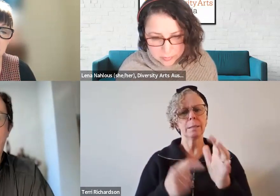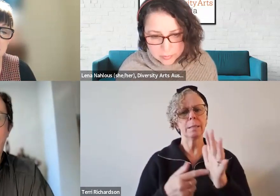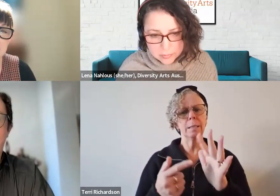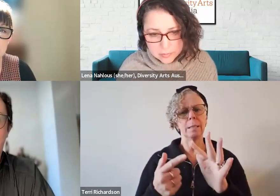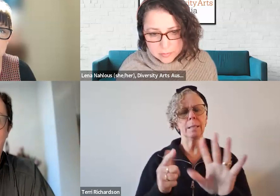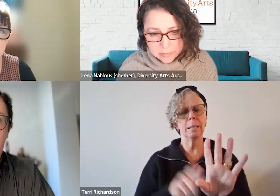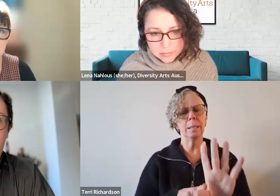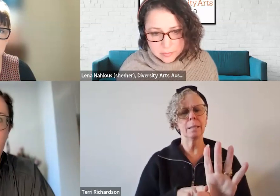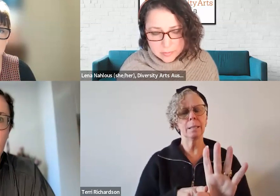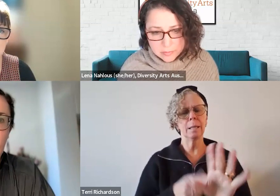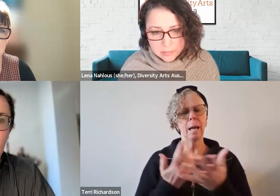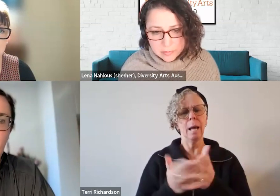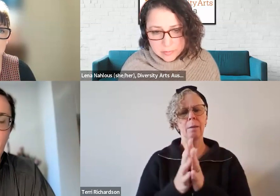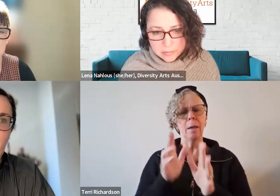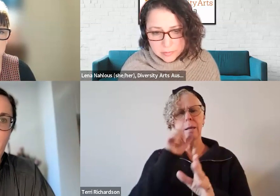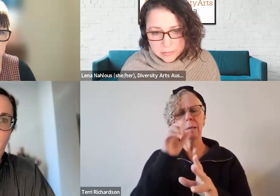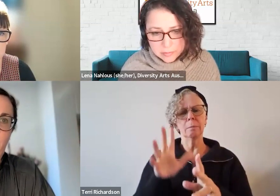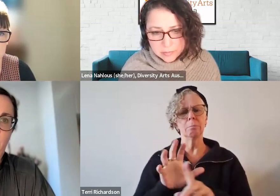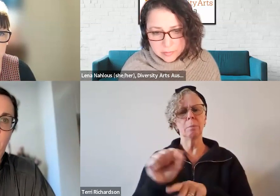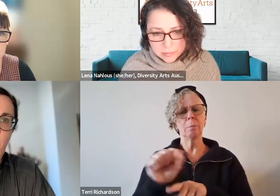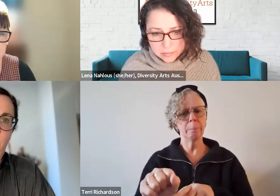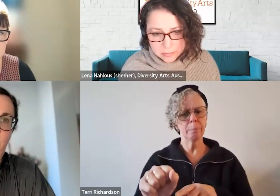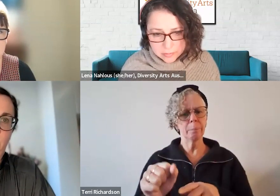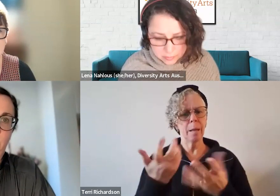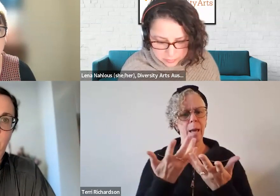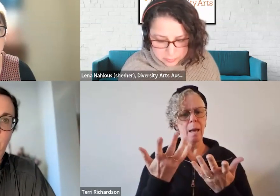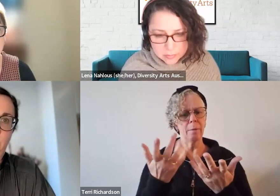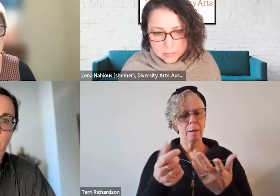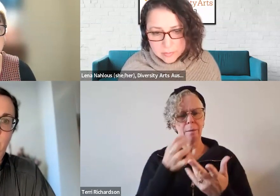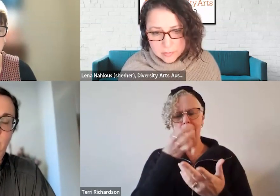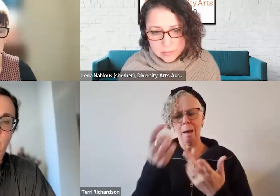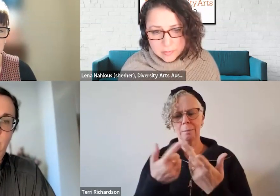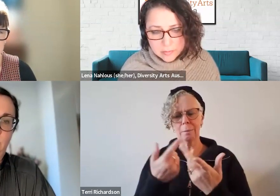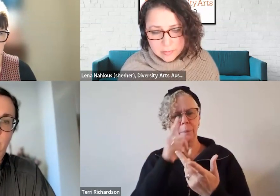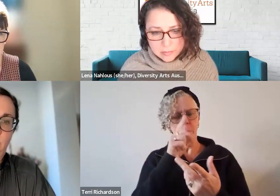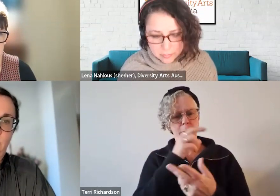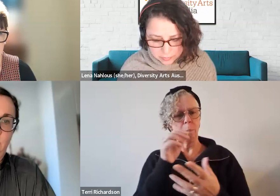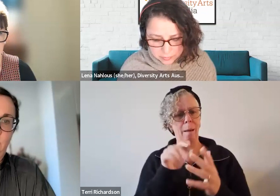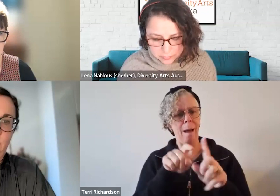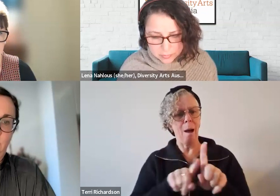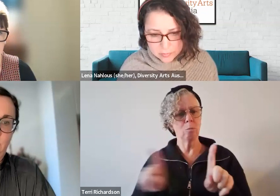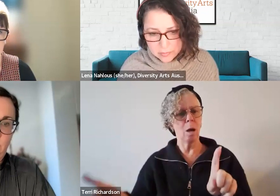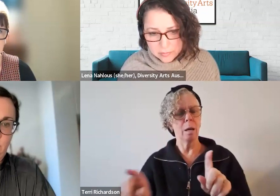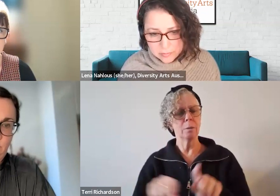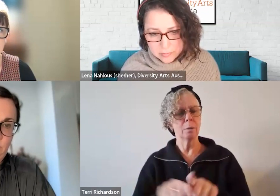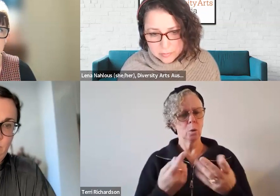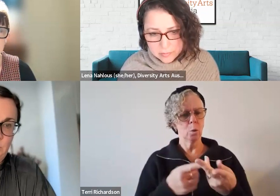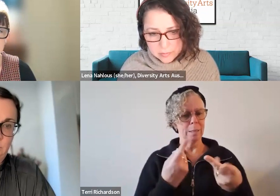take they consistently outperform external decision-makers. That institutions matter,